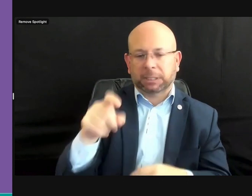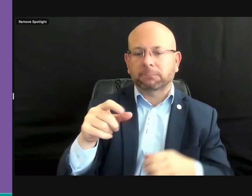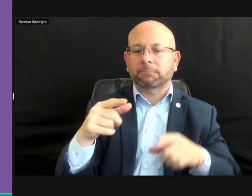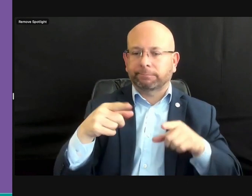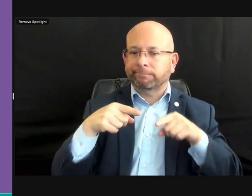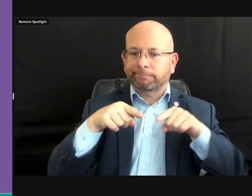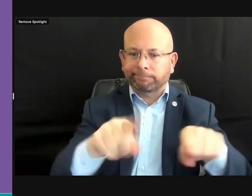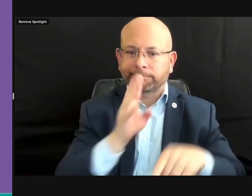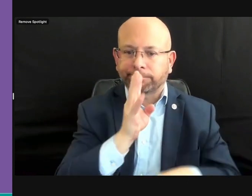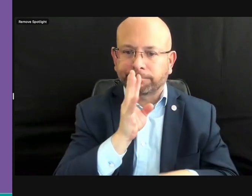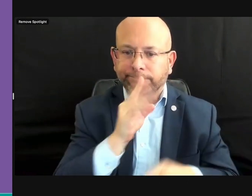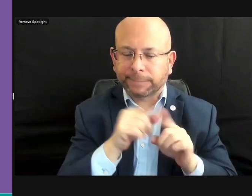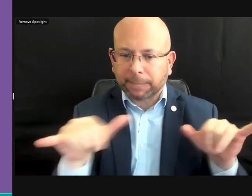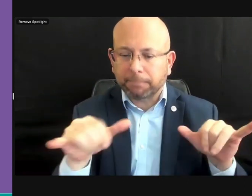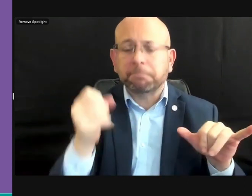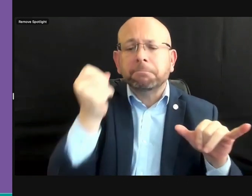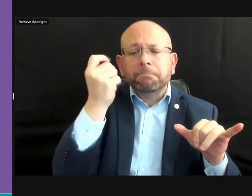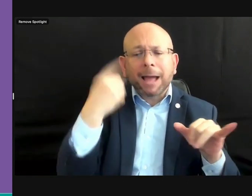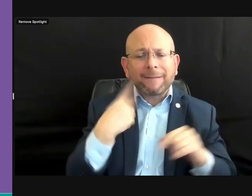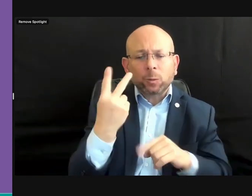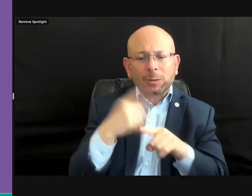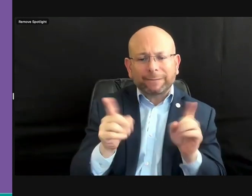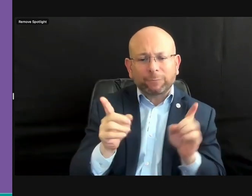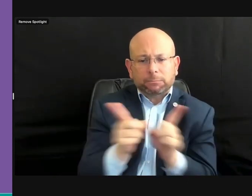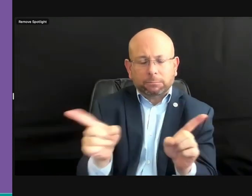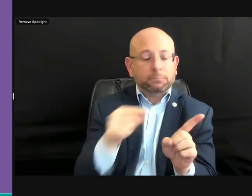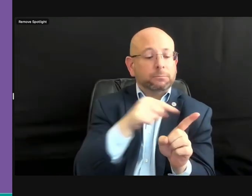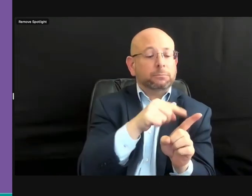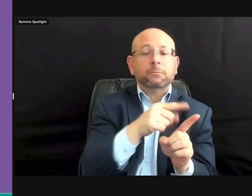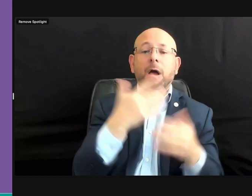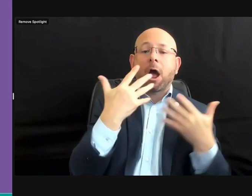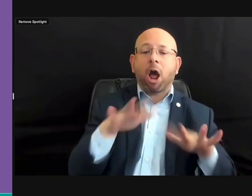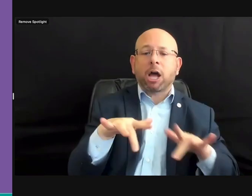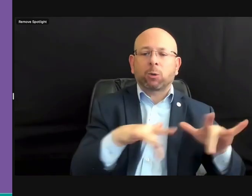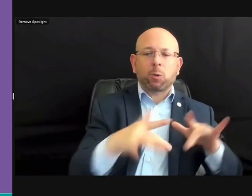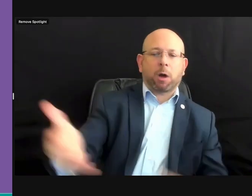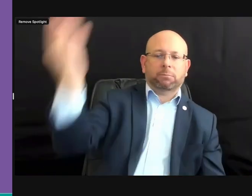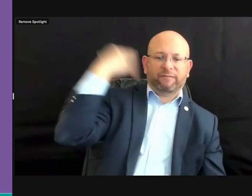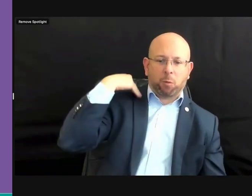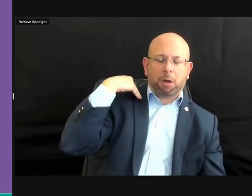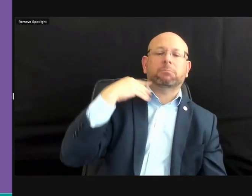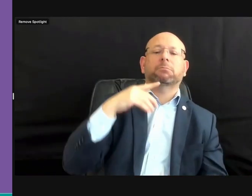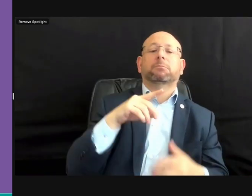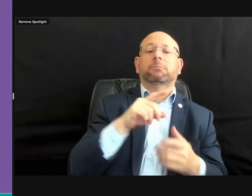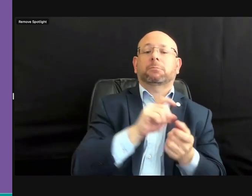Meaning captions must coincide with their corresponding spoken words. And there are two different types. Captions added in post-production